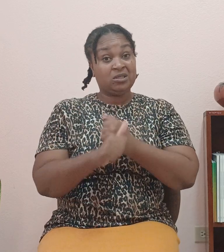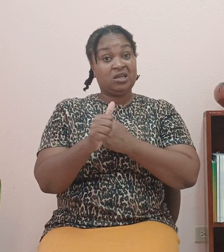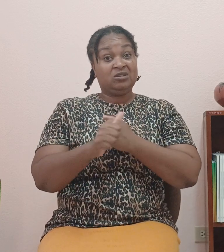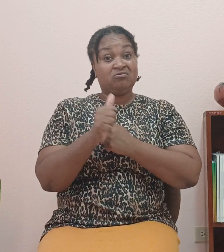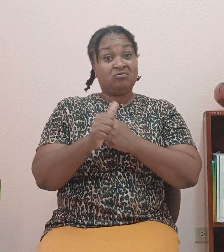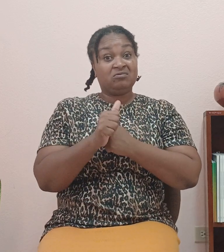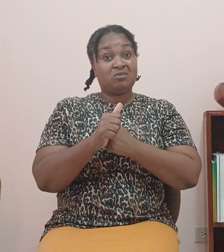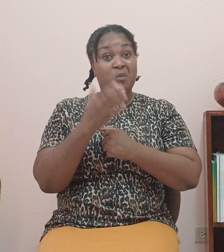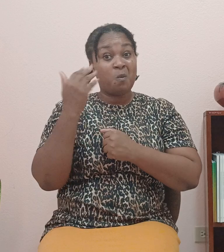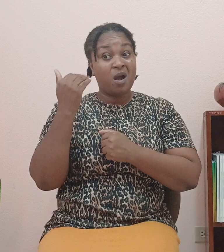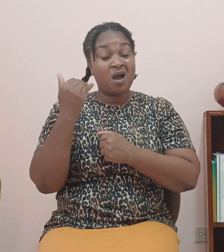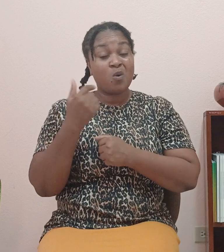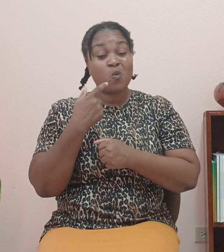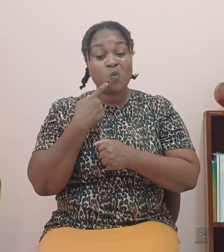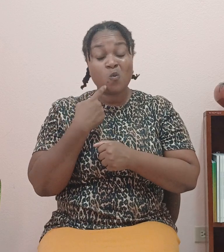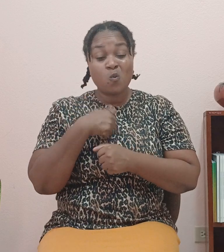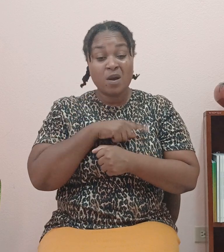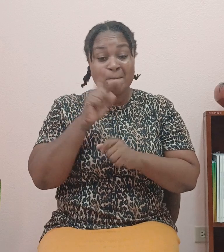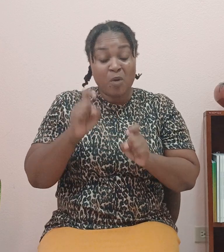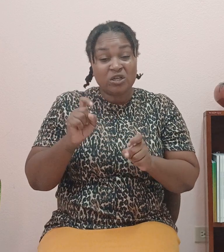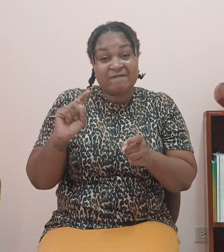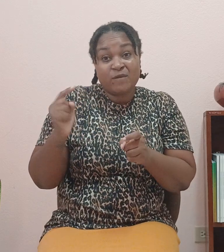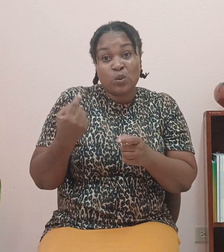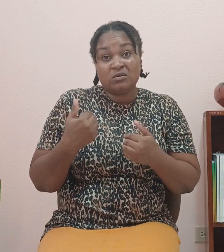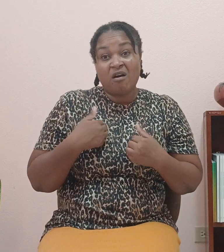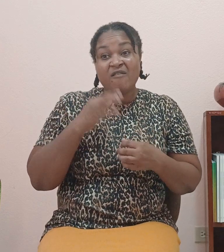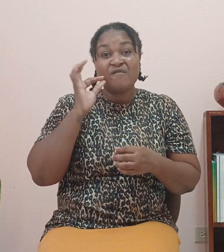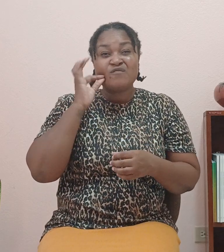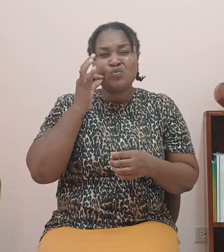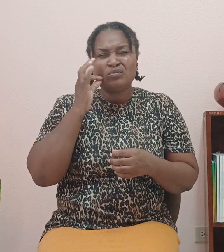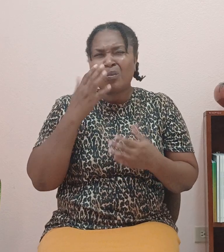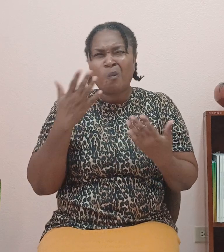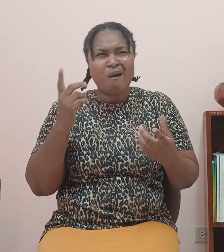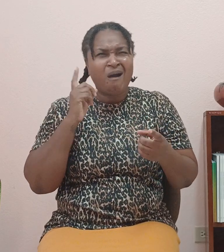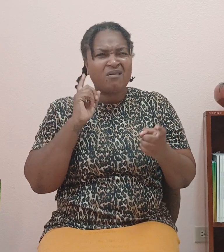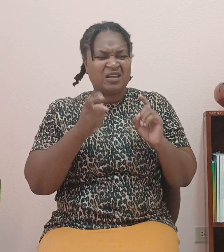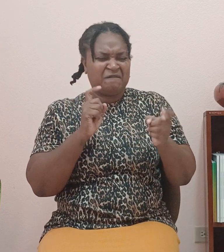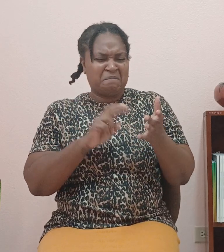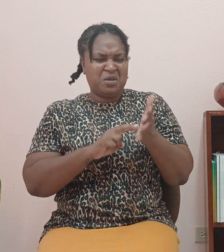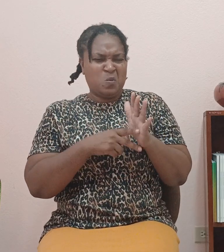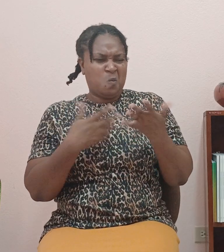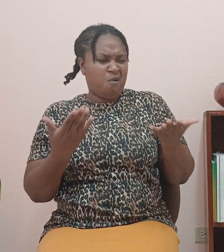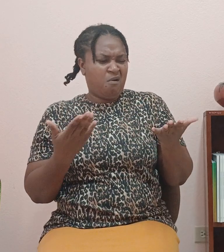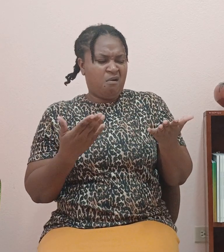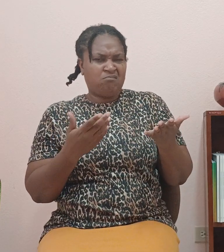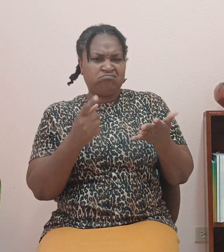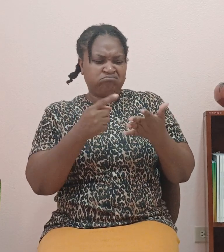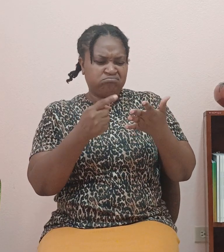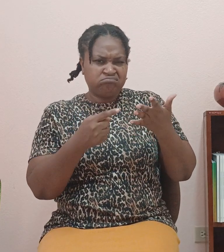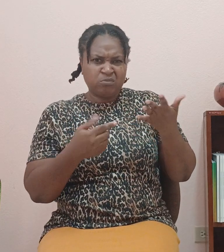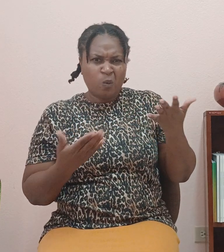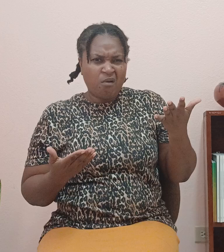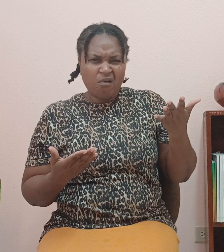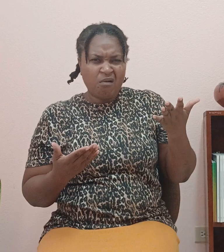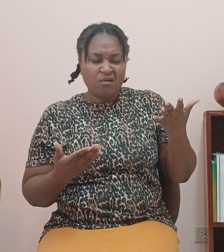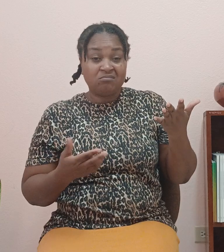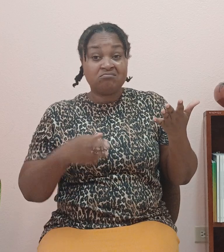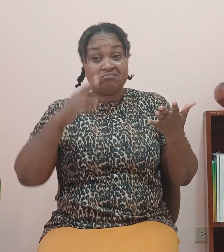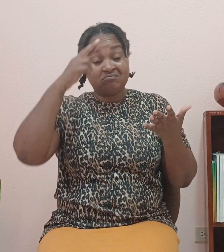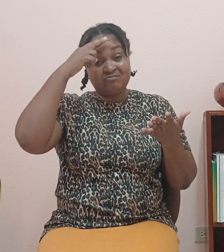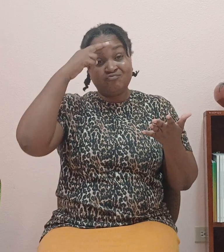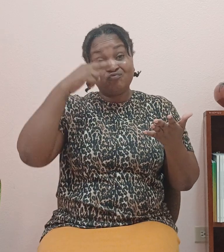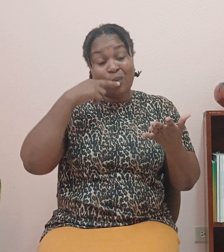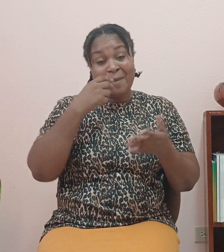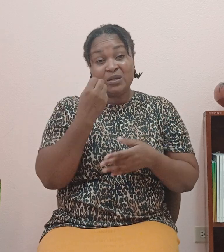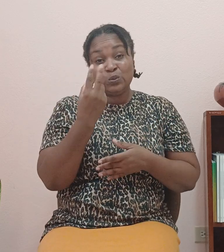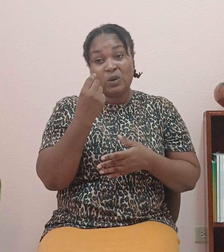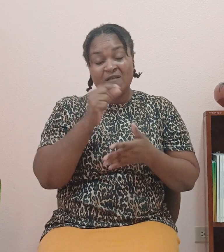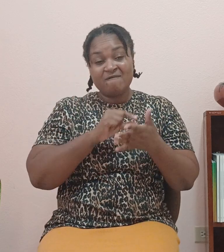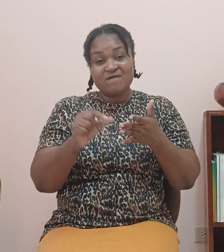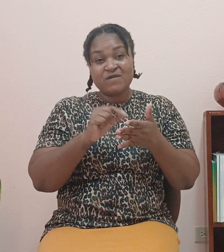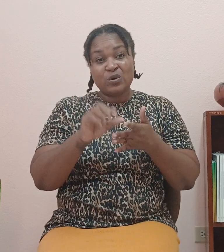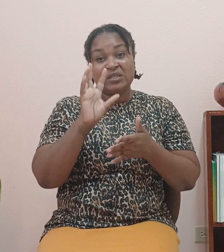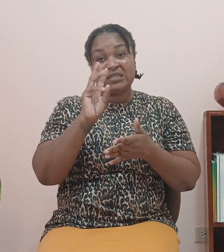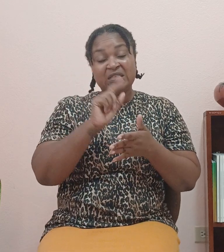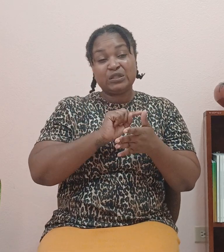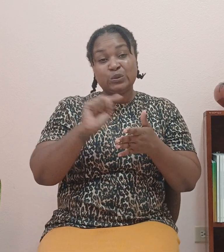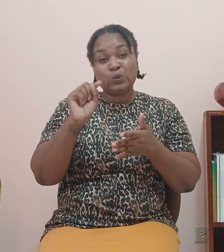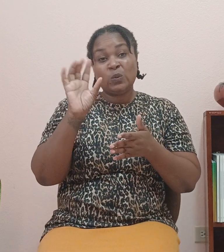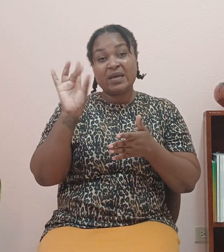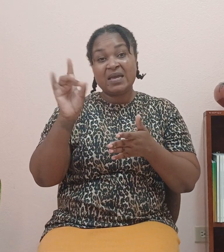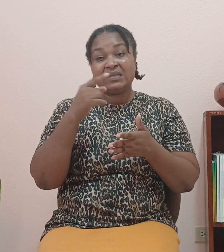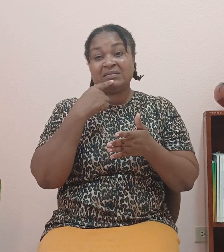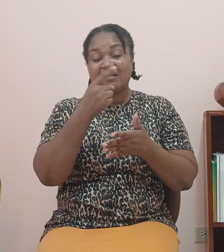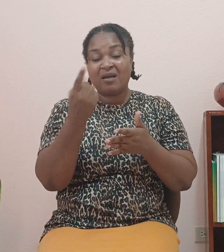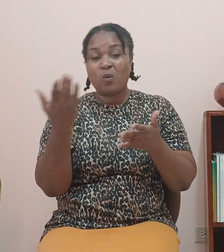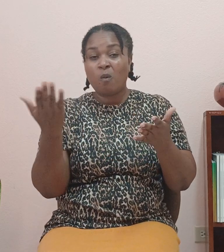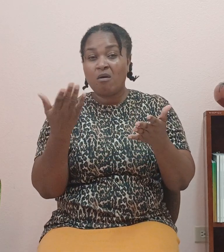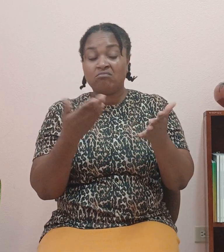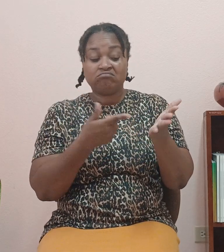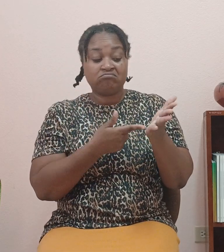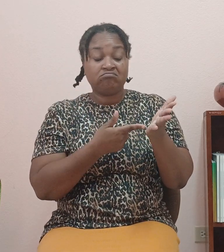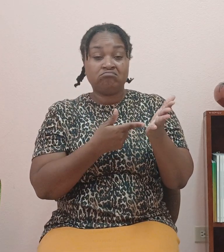the fruit. But what are these gifts. Romans 12:6-8 tells us, “in his grace